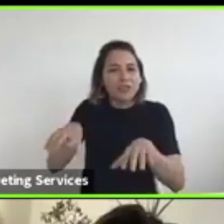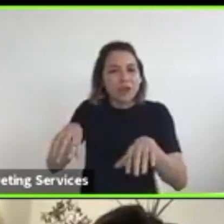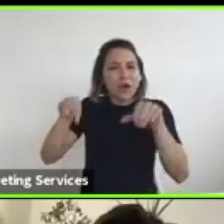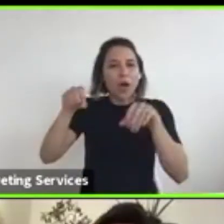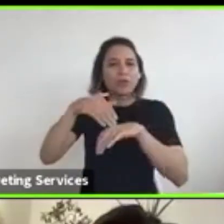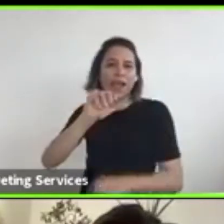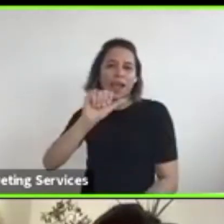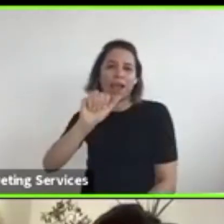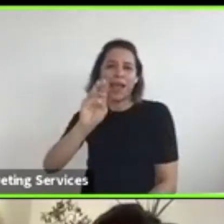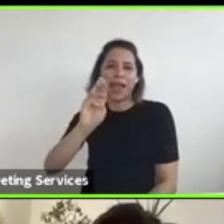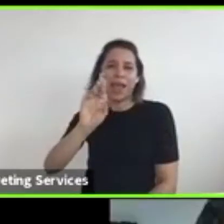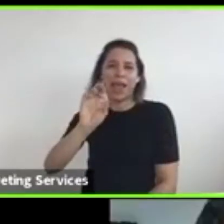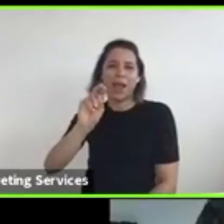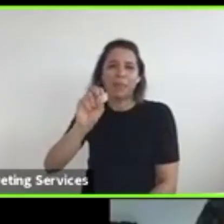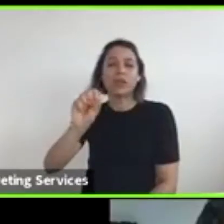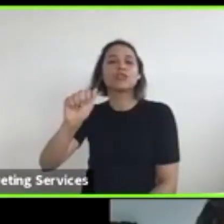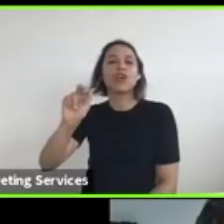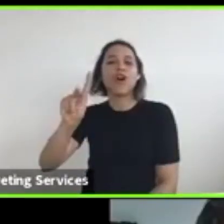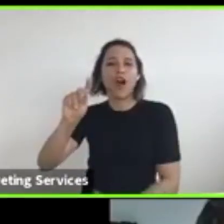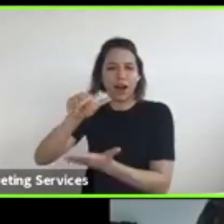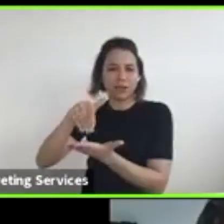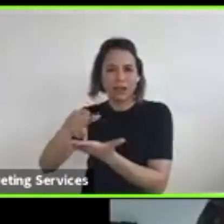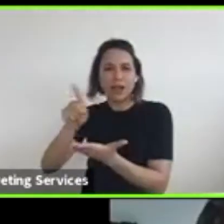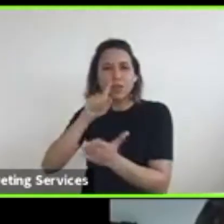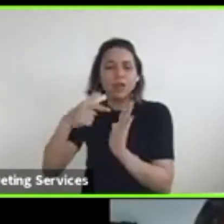AND THE -- YOU KNOW, THE POWER OF INTERDEPENDENCE.